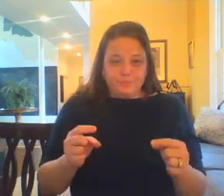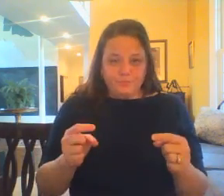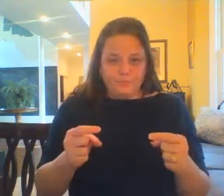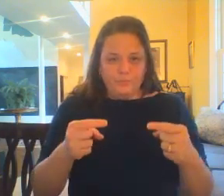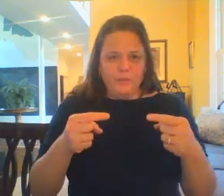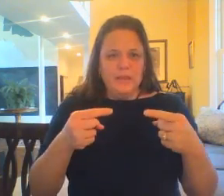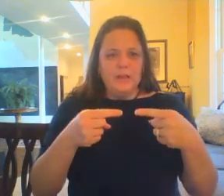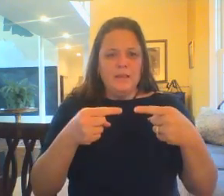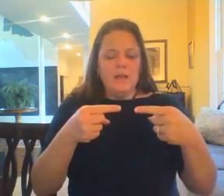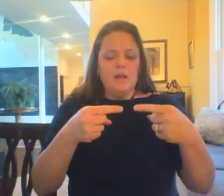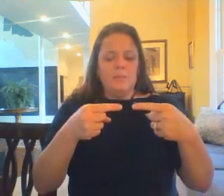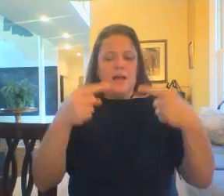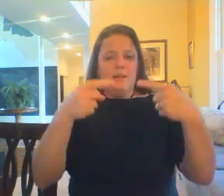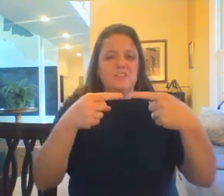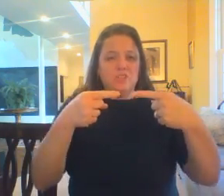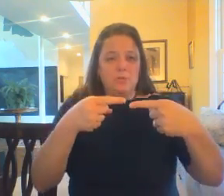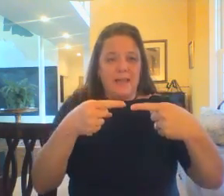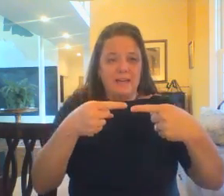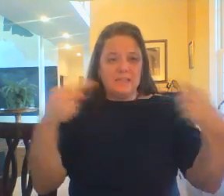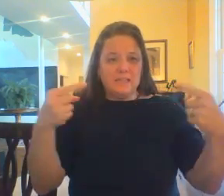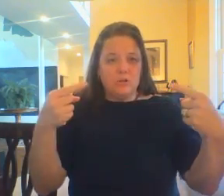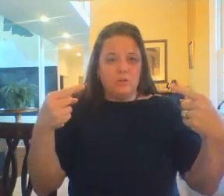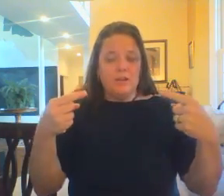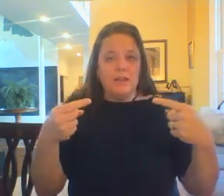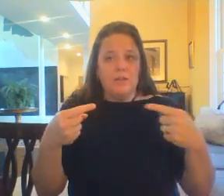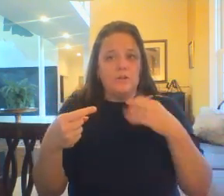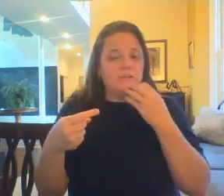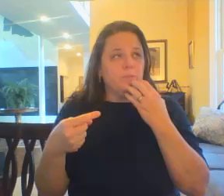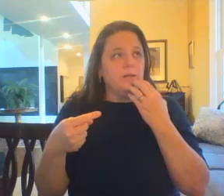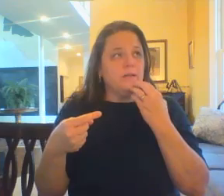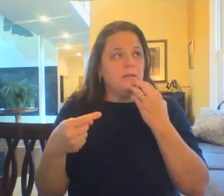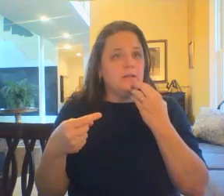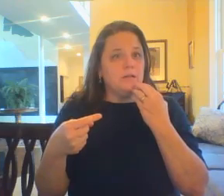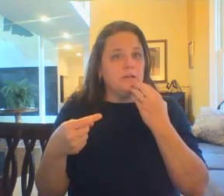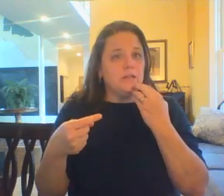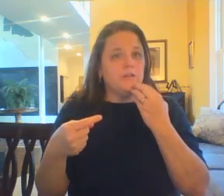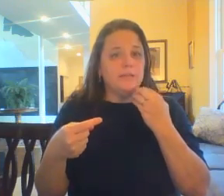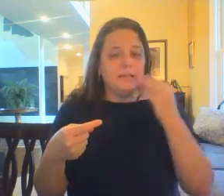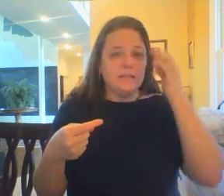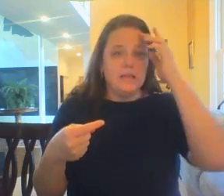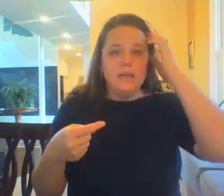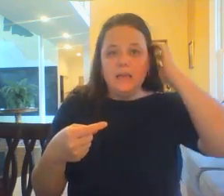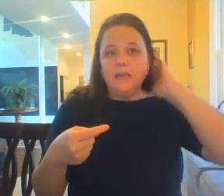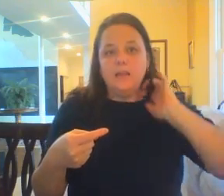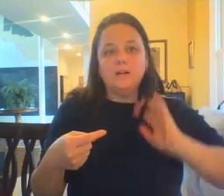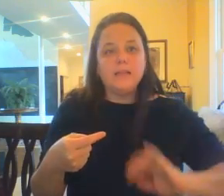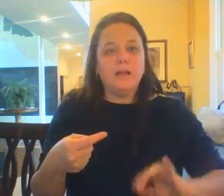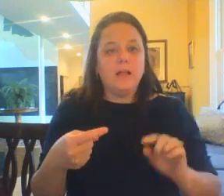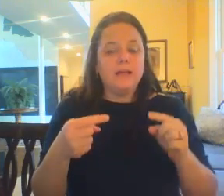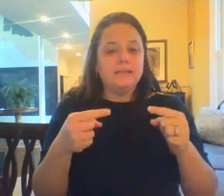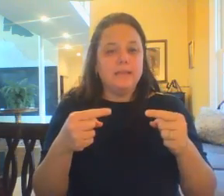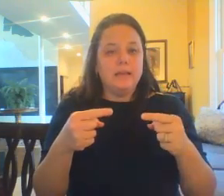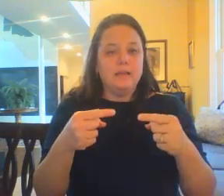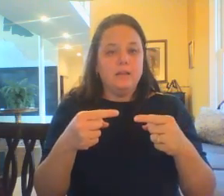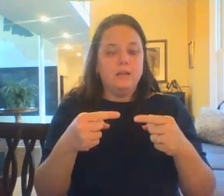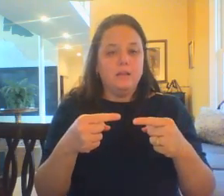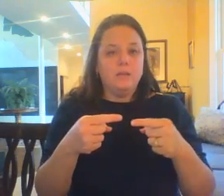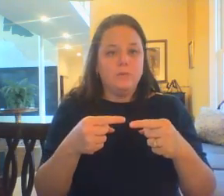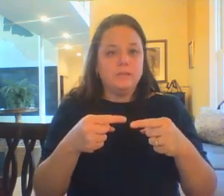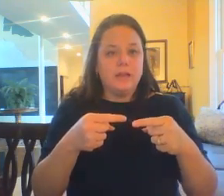enemy I've added two magnets that don't go together some one thing cousin Mackenzie